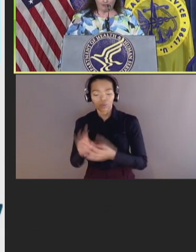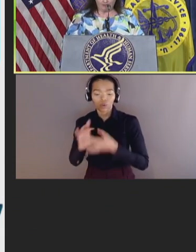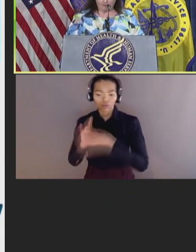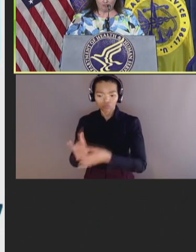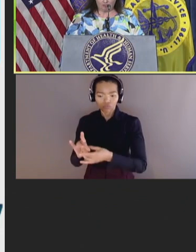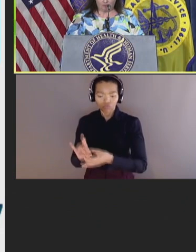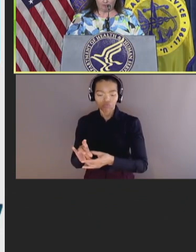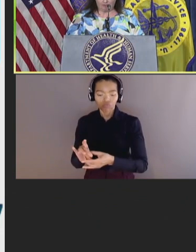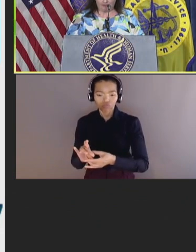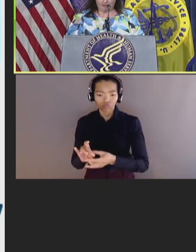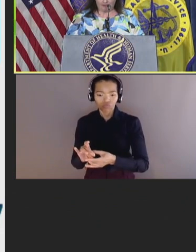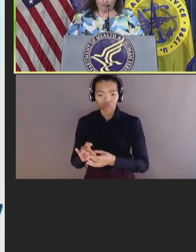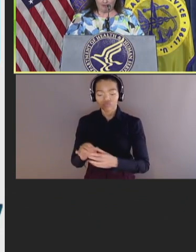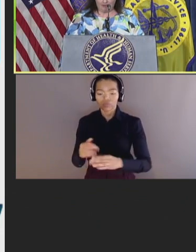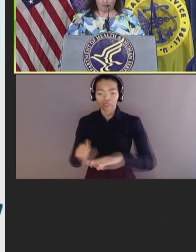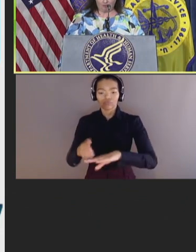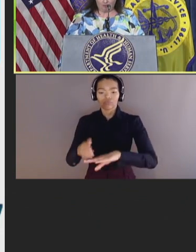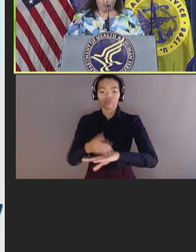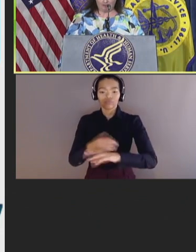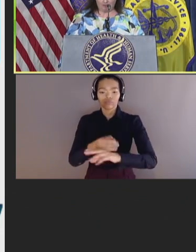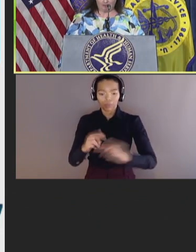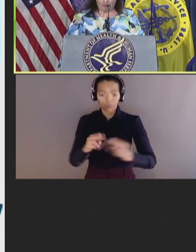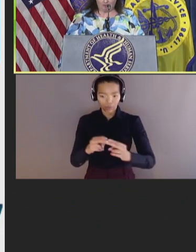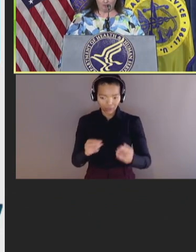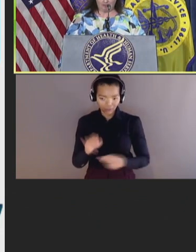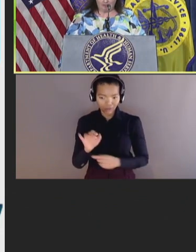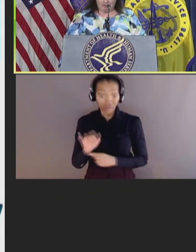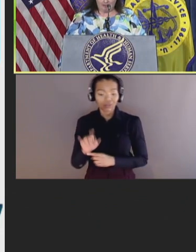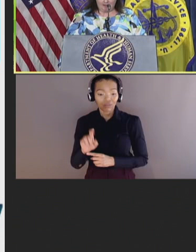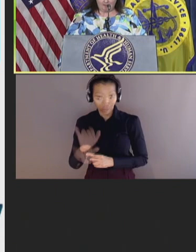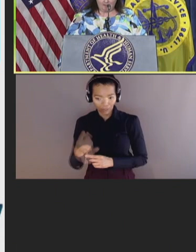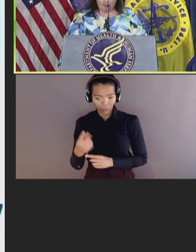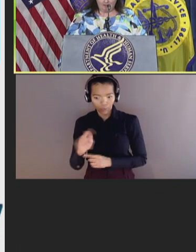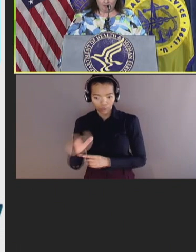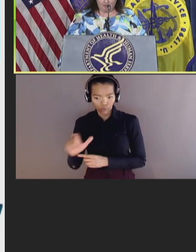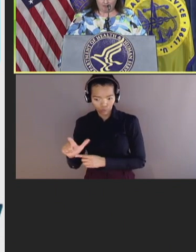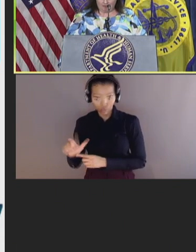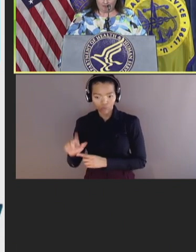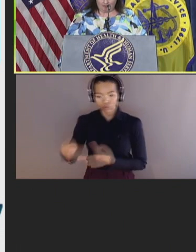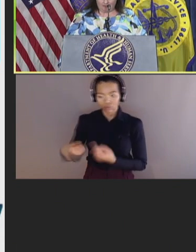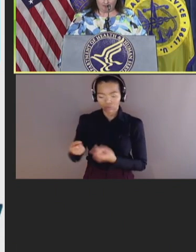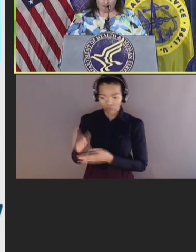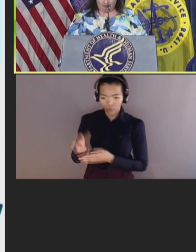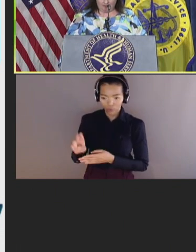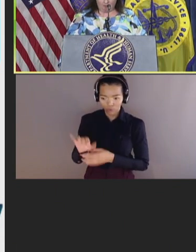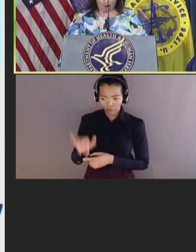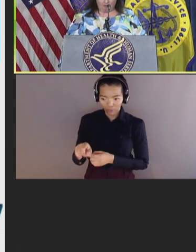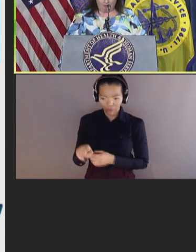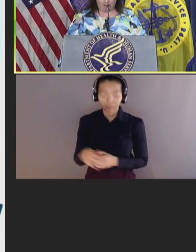this is just one of the tools that we use. The other thing that we've learned is that